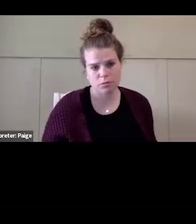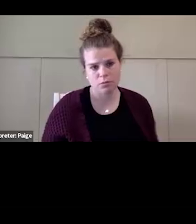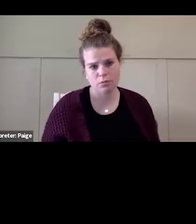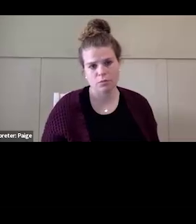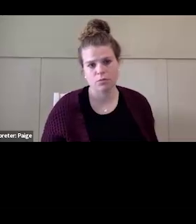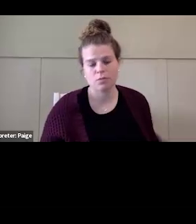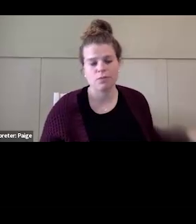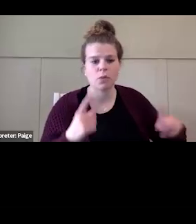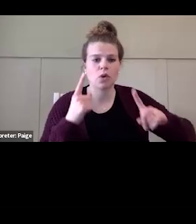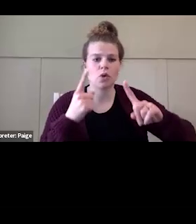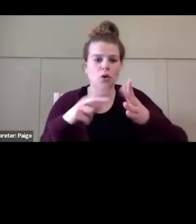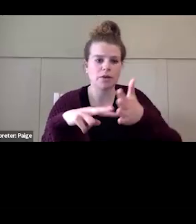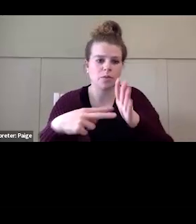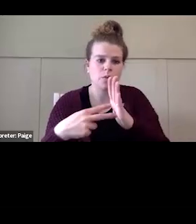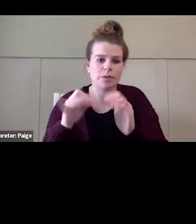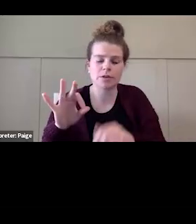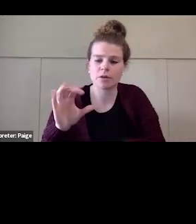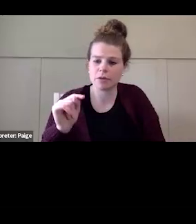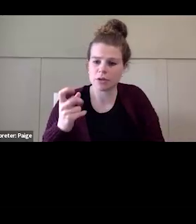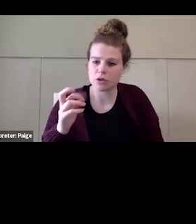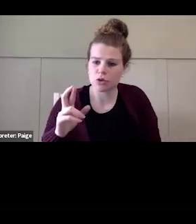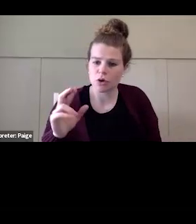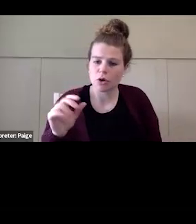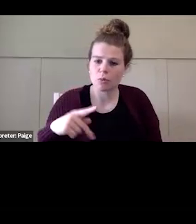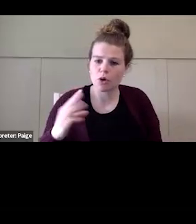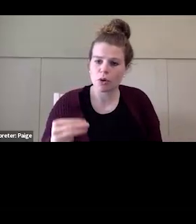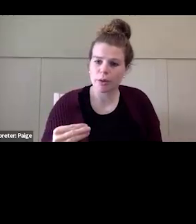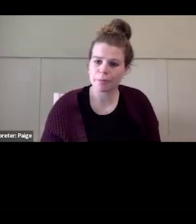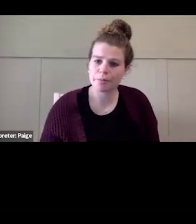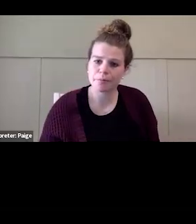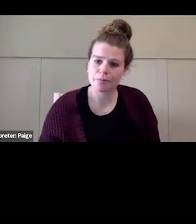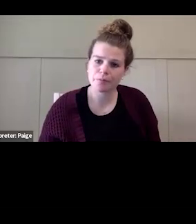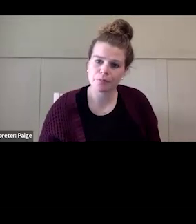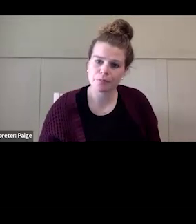and really any of these behavioral health programs that we have,